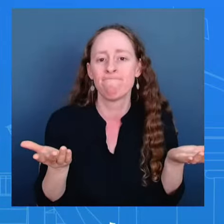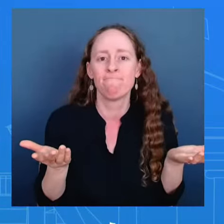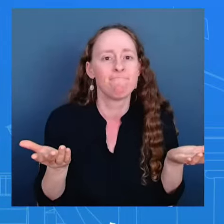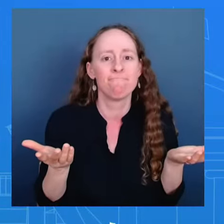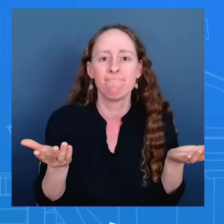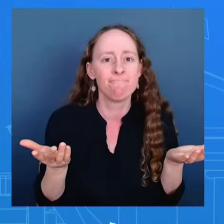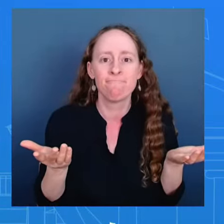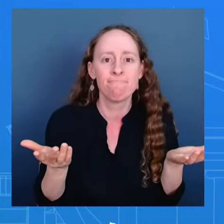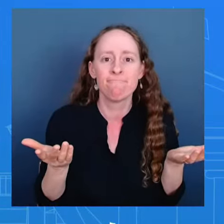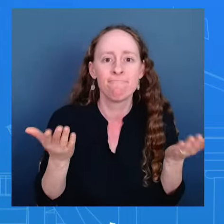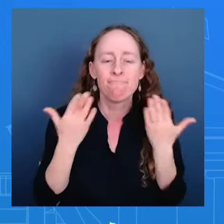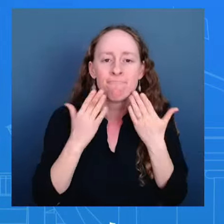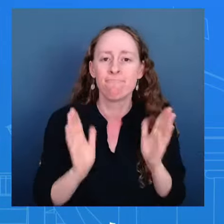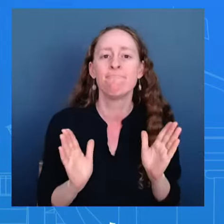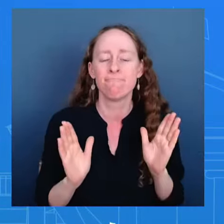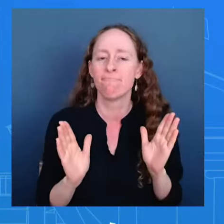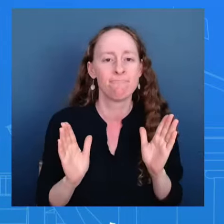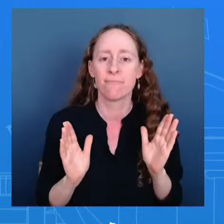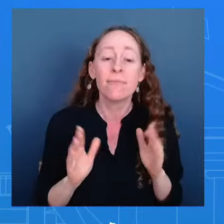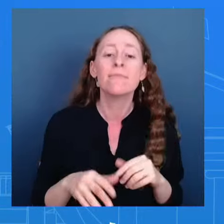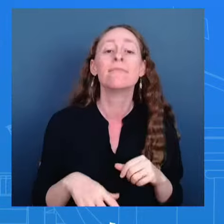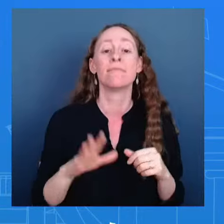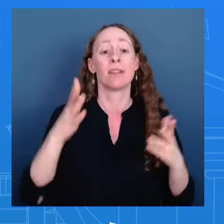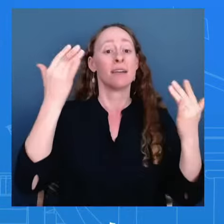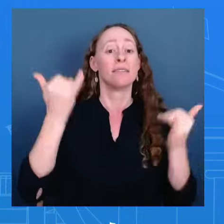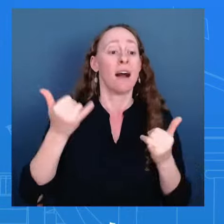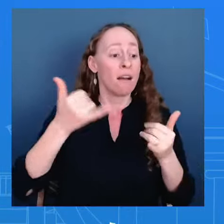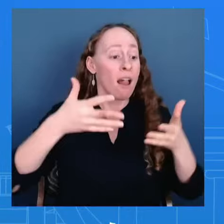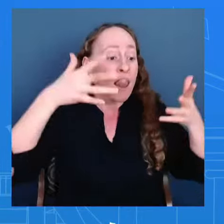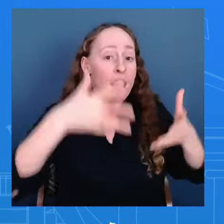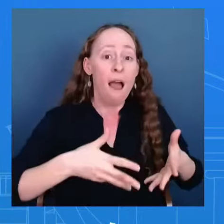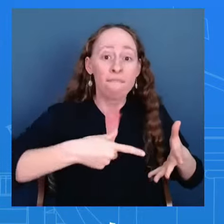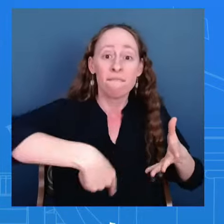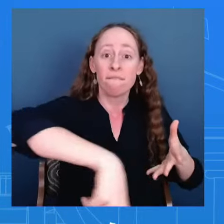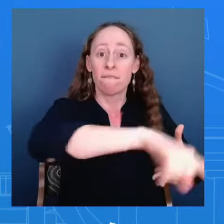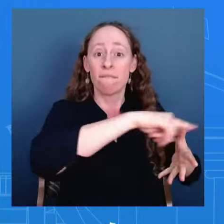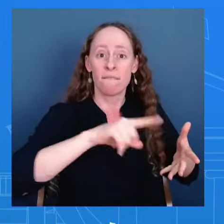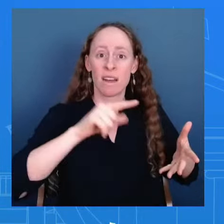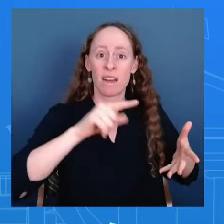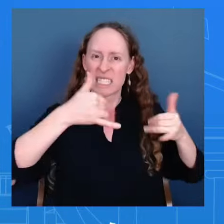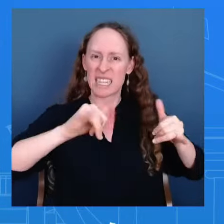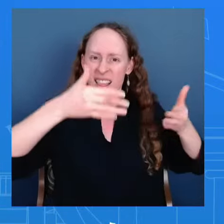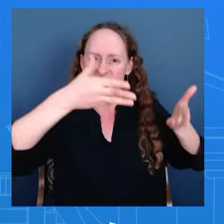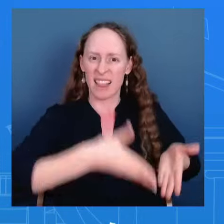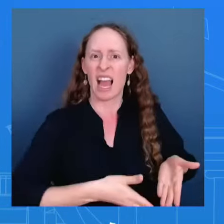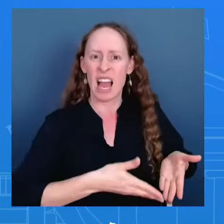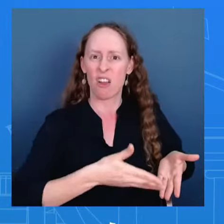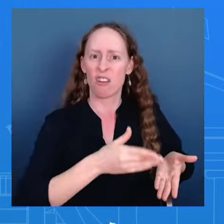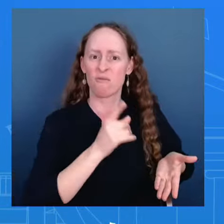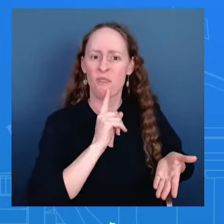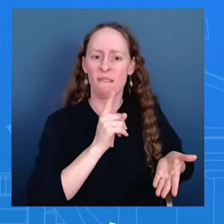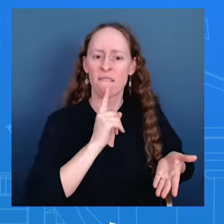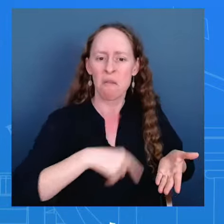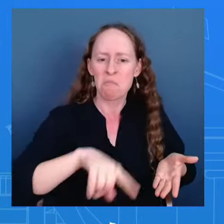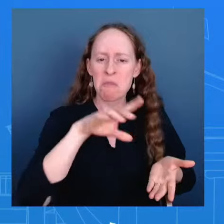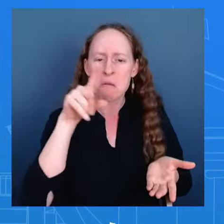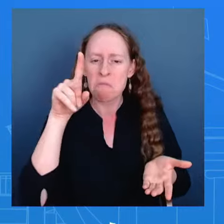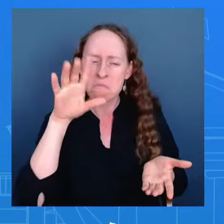But there are several hundred thousand that we still believe are in Rafah. However, I will take the question and we'll see if we can get a better sense of the numbers for you.